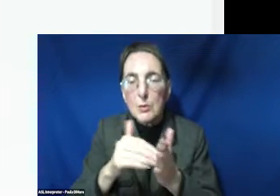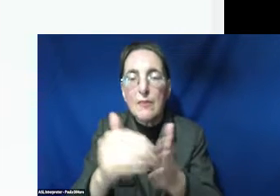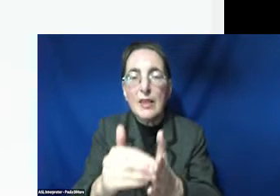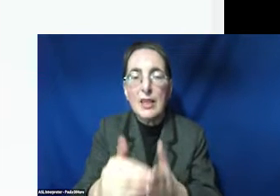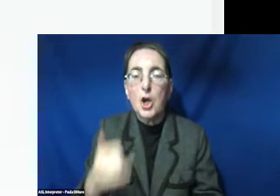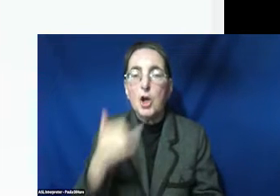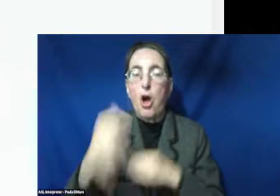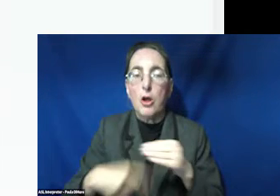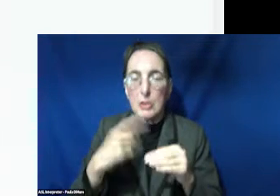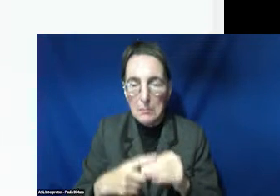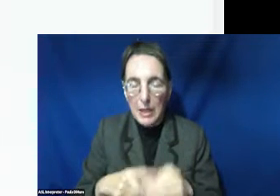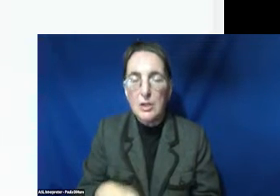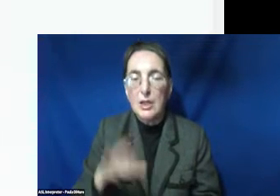The cover sheet is pretty straightforward.